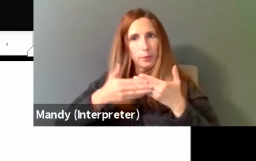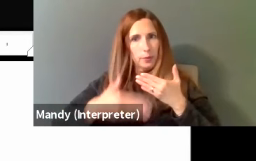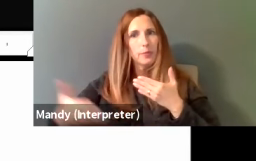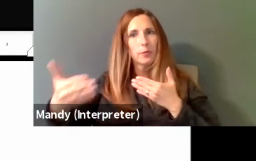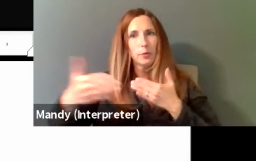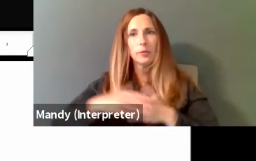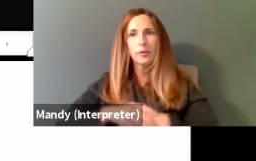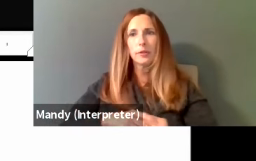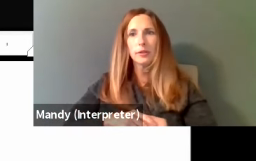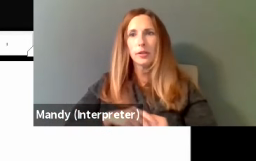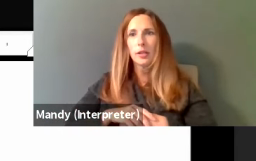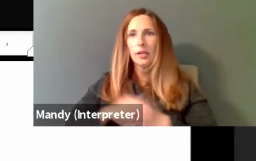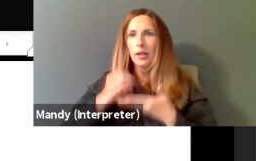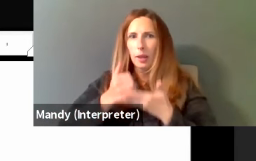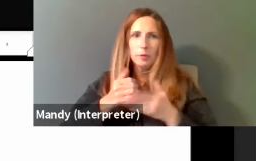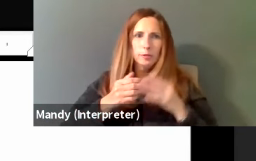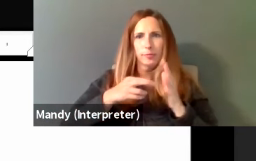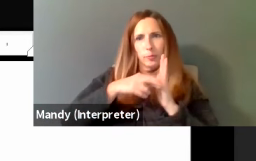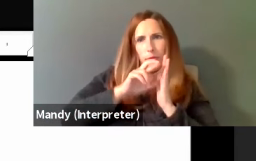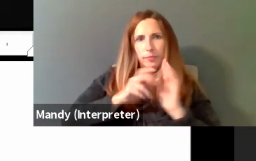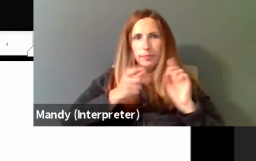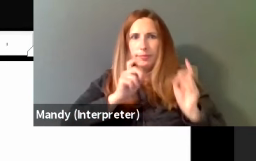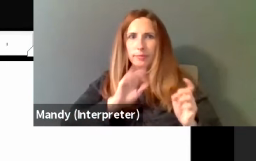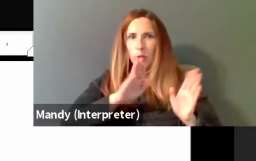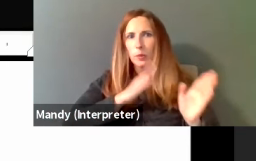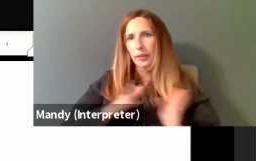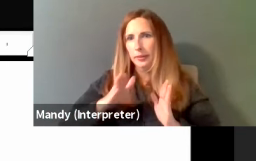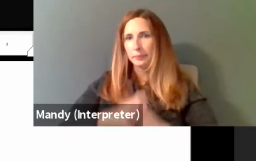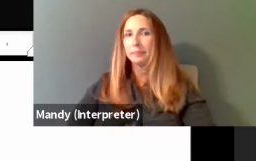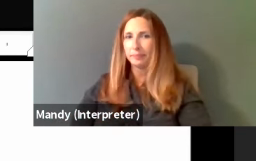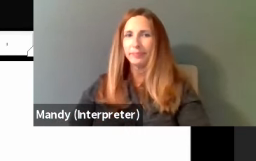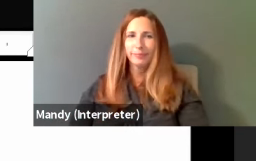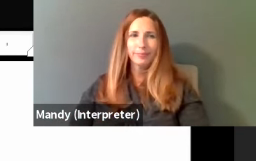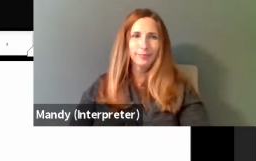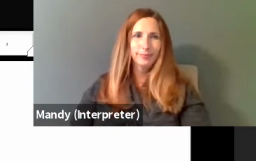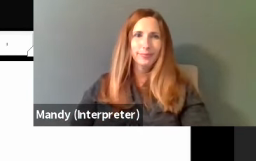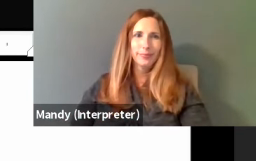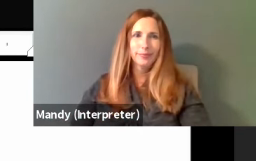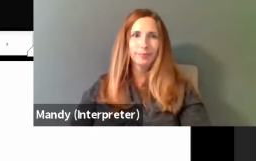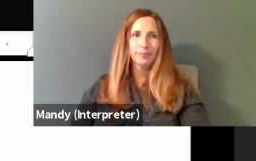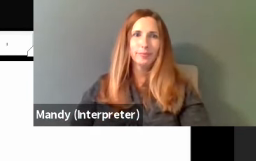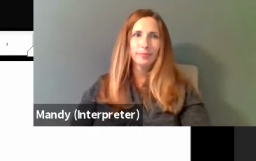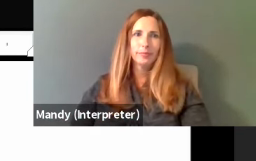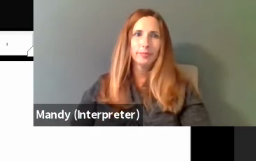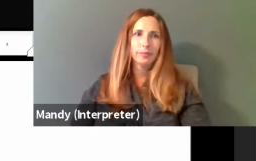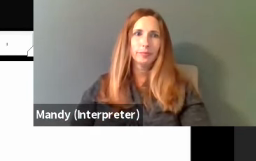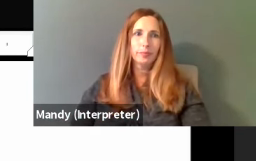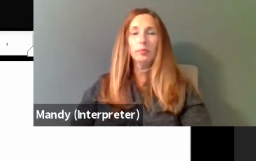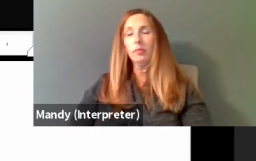as you revise and review this language access plan. It will help for you to figure out your budget line really.